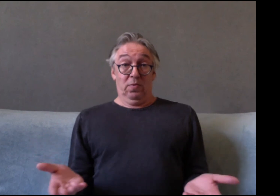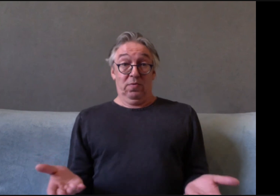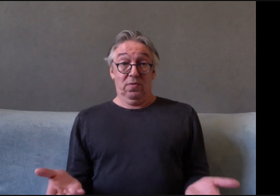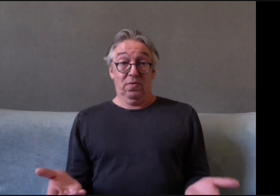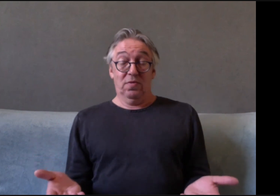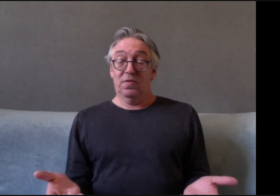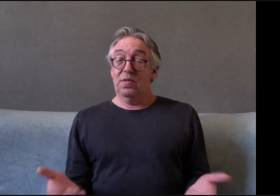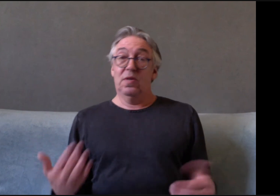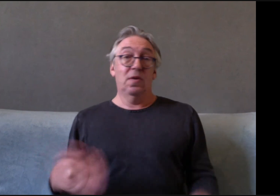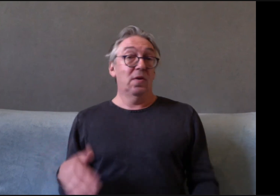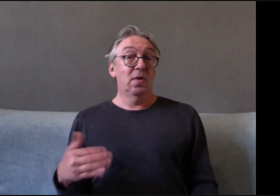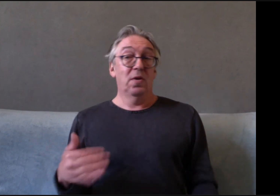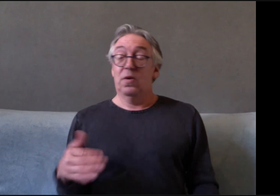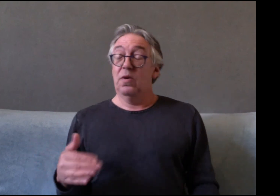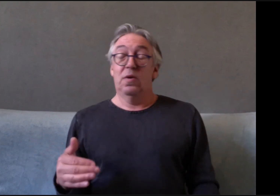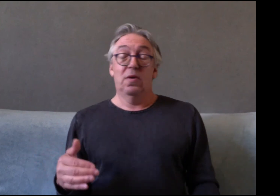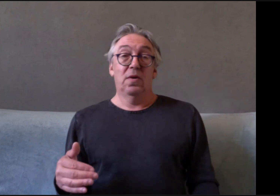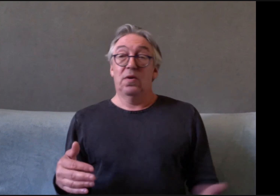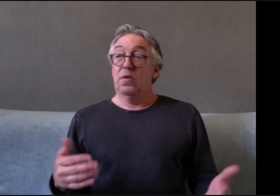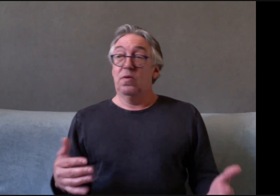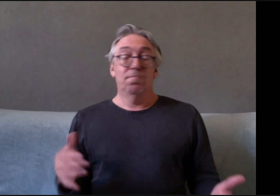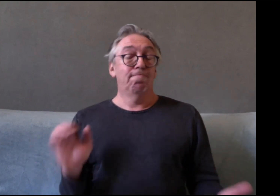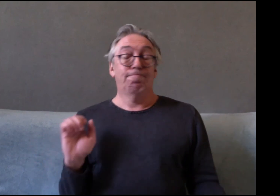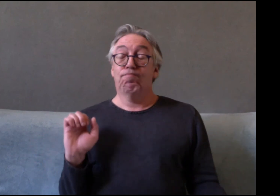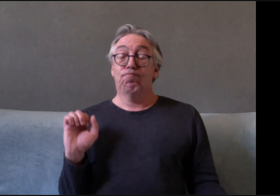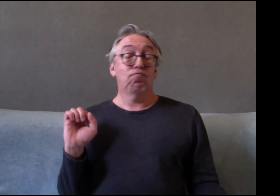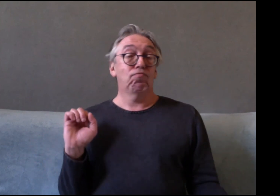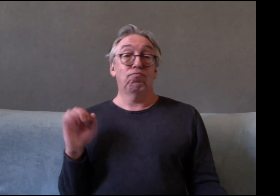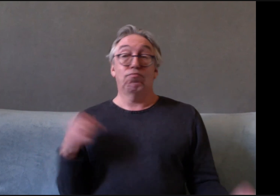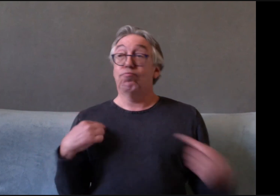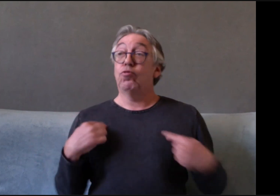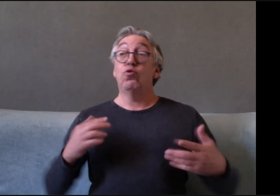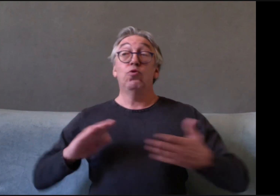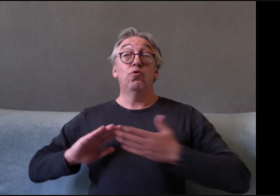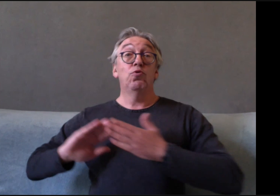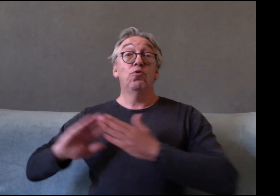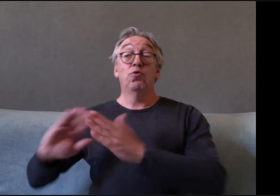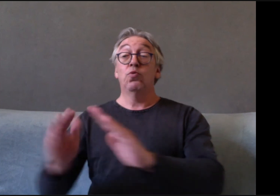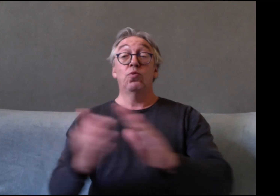that changes our societies profoundly.